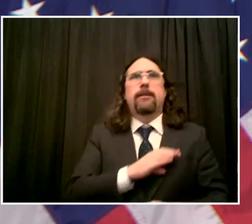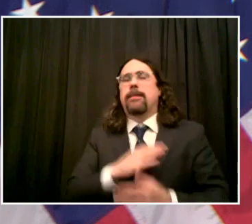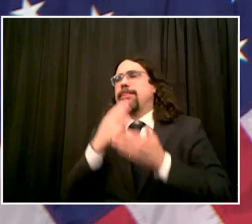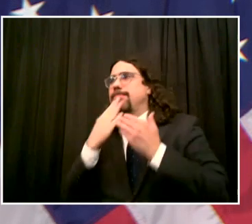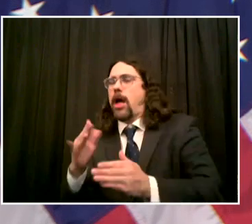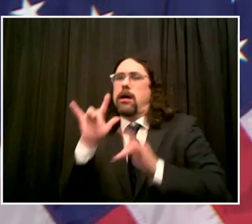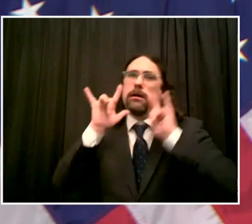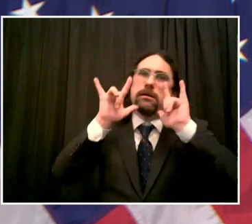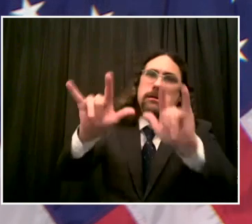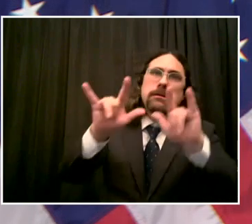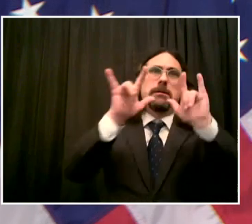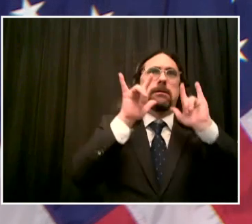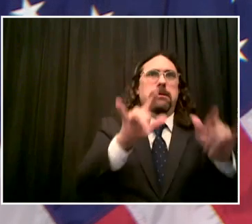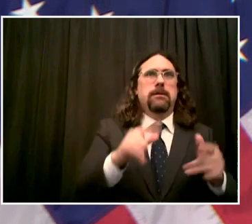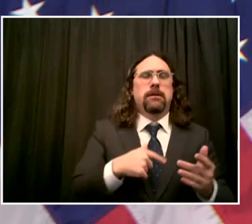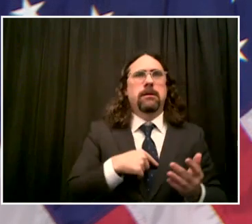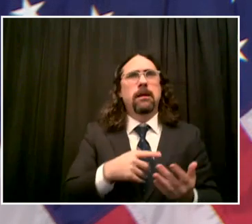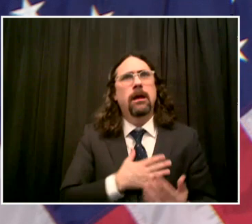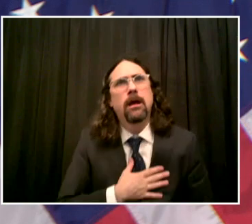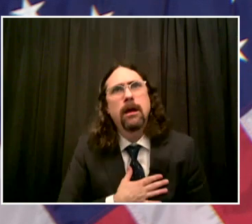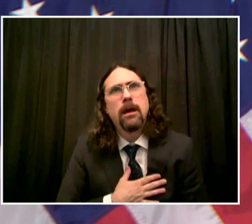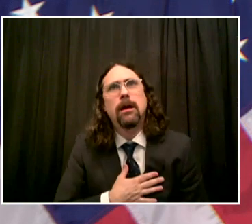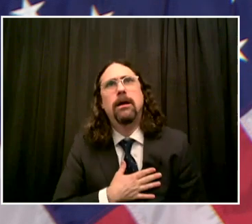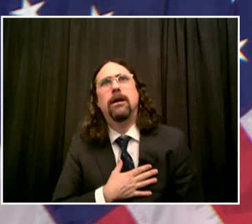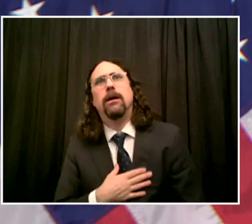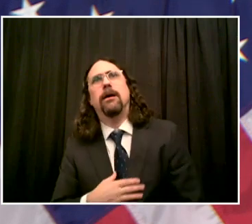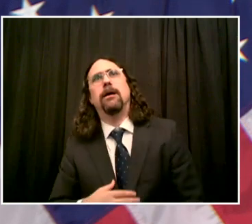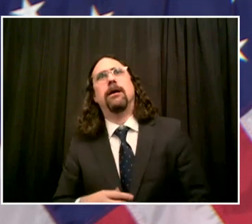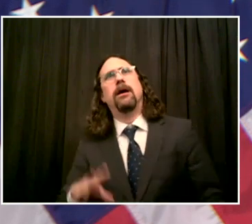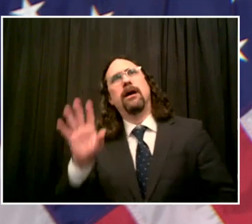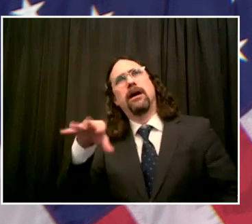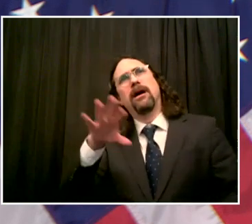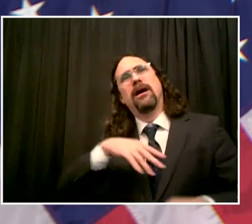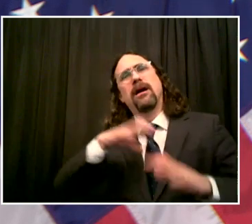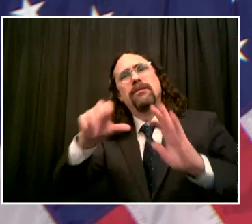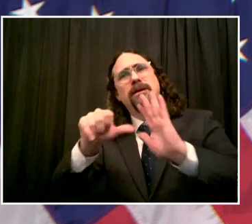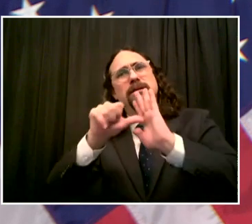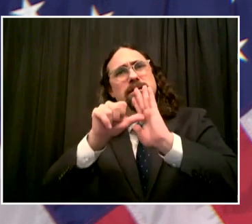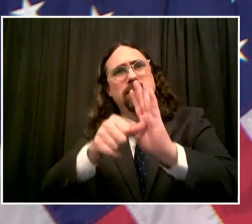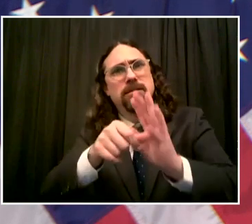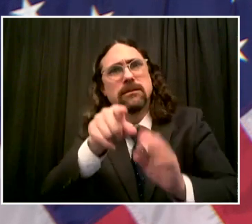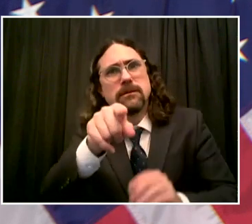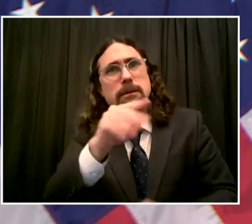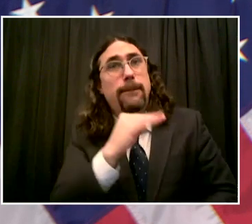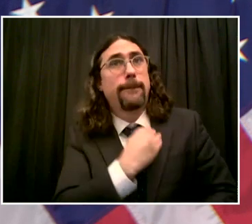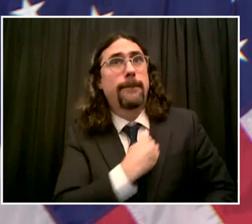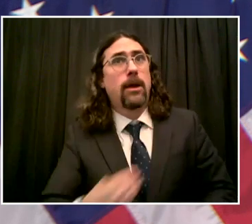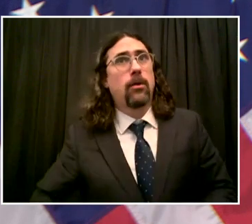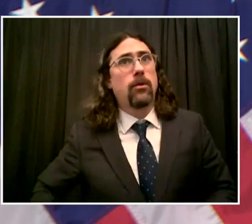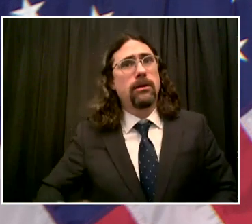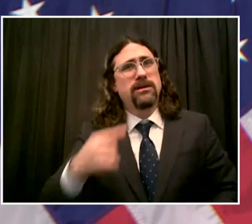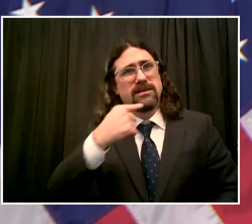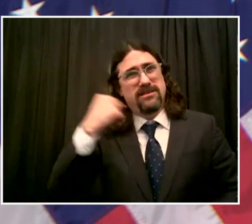SAYING ENOUGH IS ENOUGH. THIS IS NOT WHO W AERE. WE ARE SENGEI THAT ALL OVER.